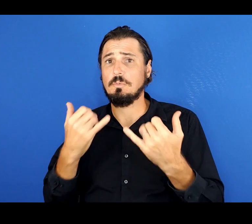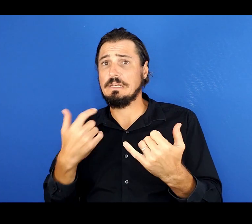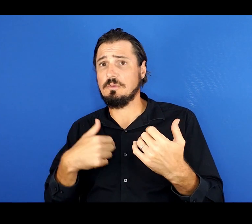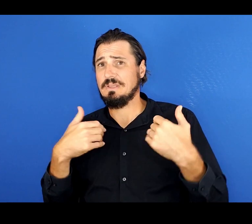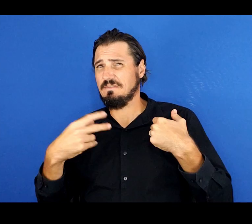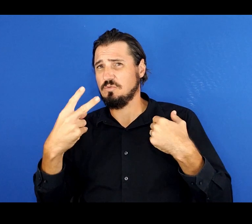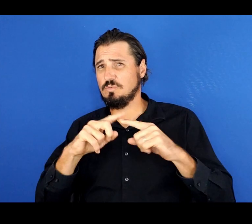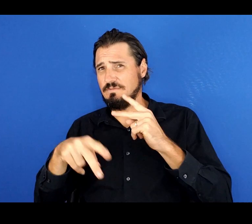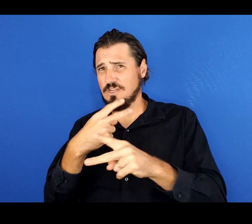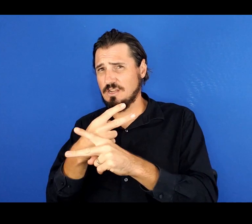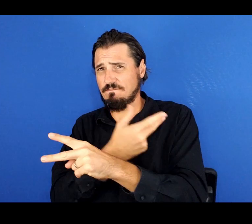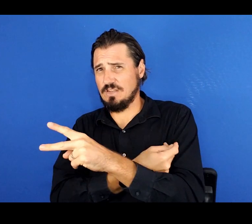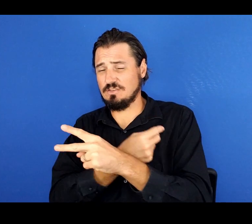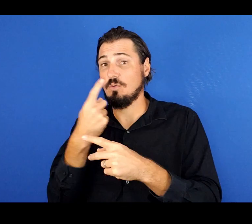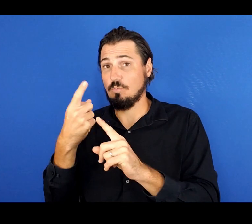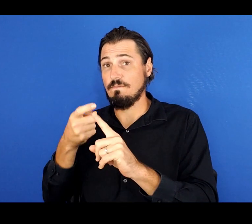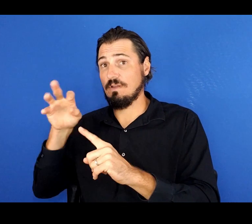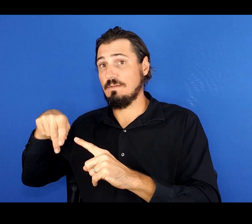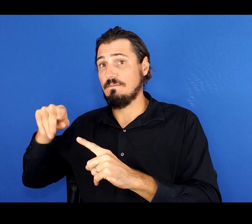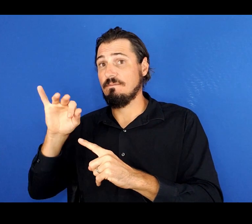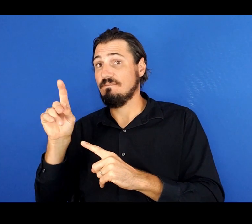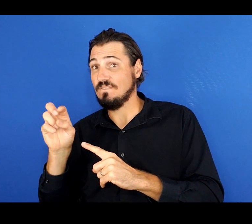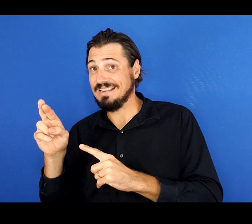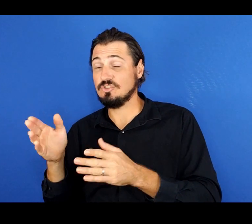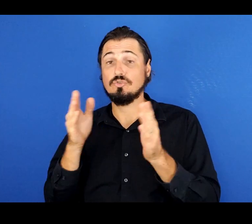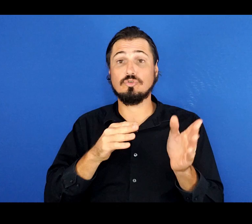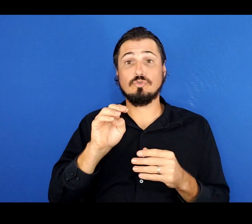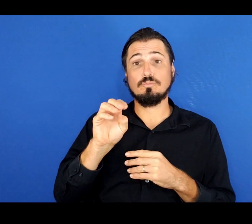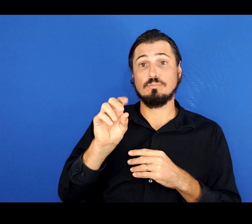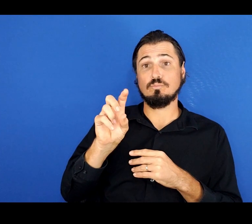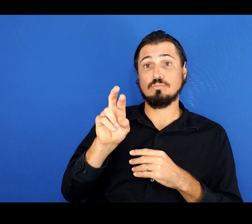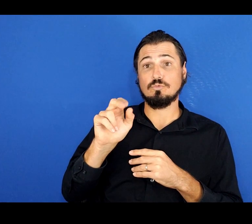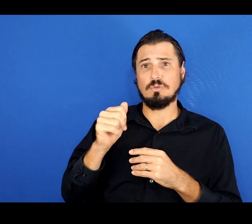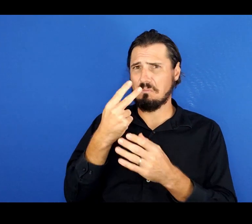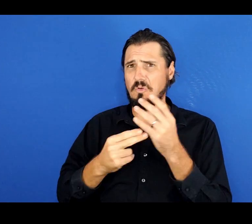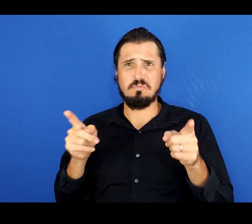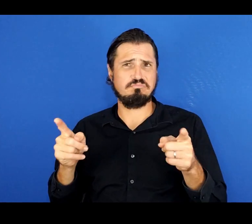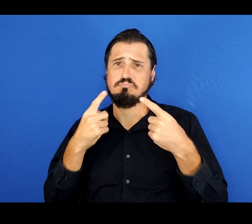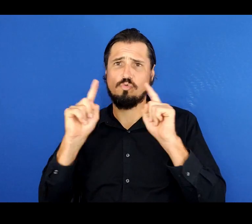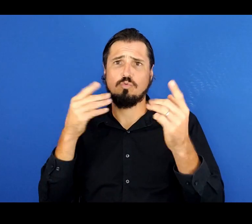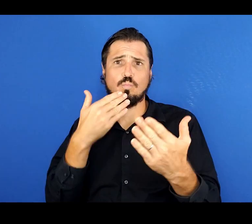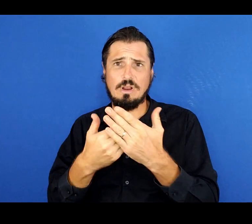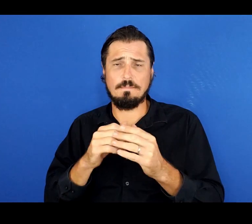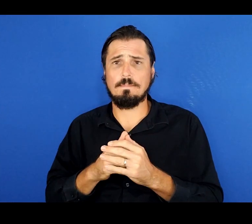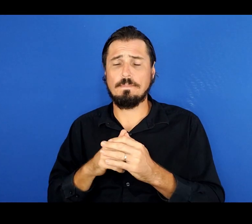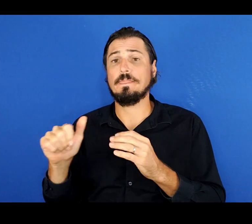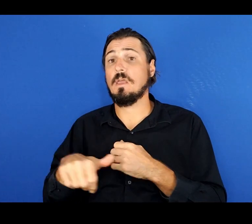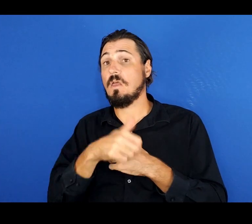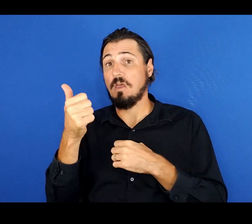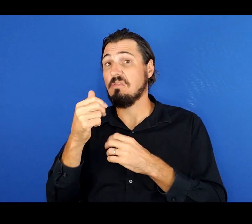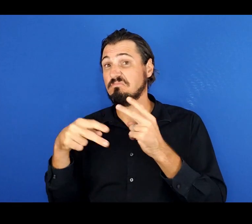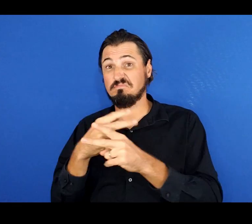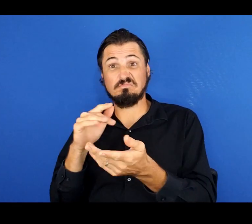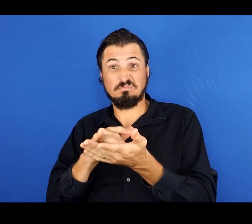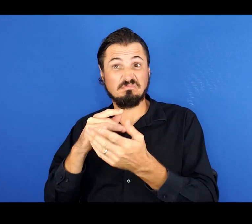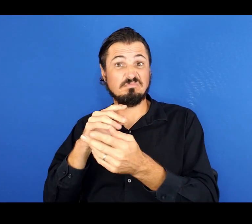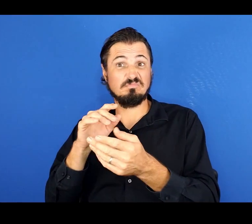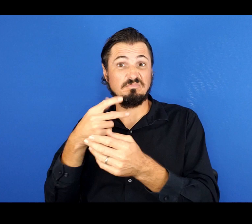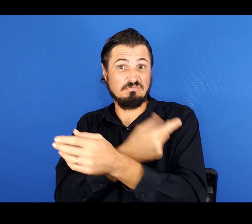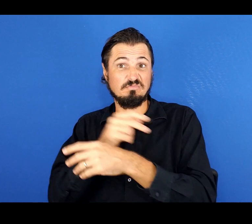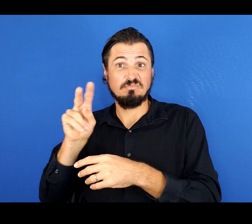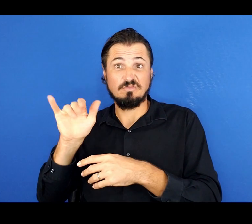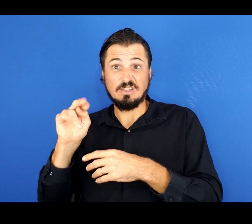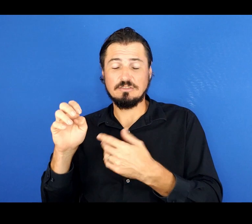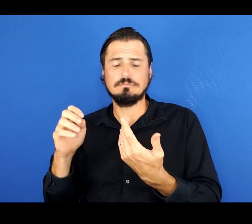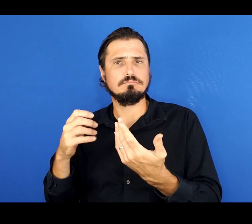of the vaccine on our island—the ones developed by Pfizer and by Moderna. Both are very effective vaccines. Other vaccines are in development and a few are near release, so there will